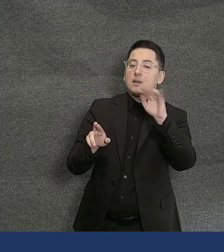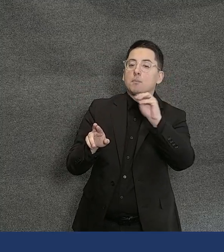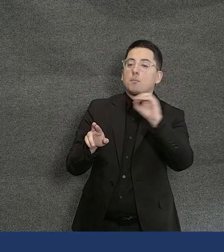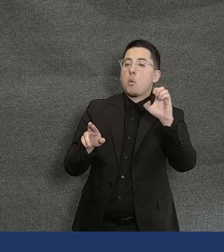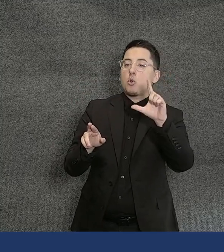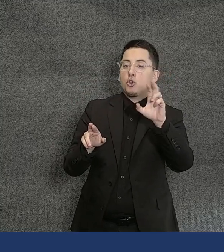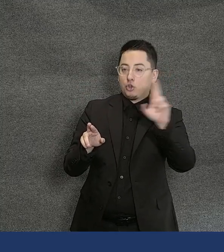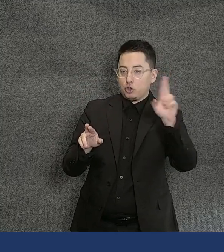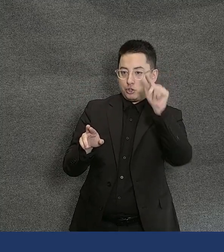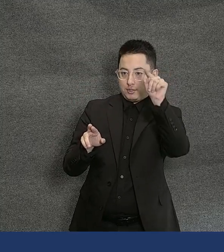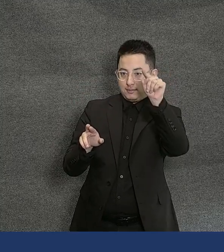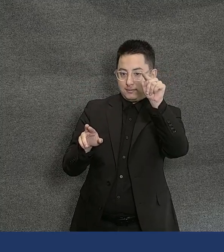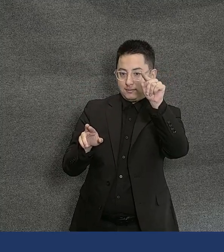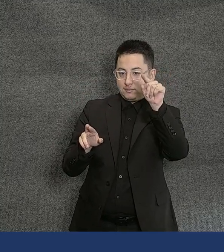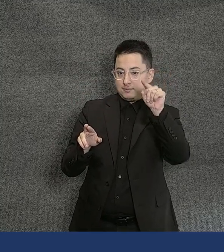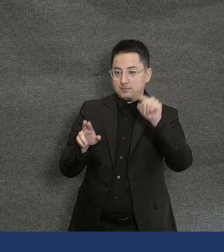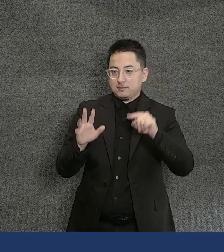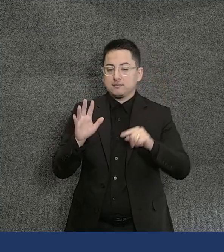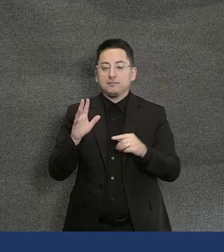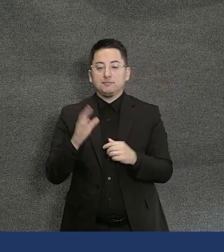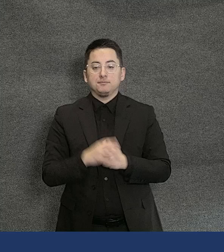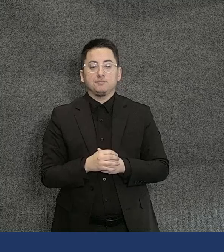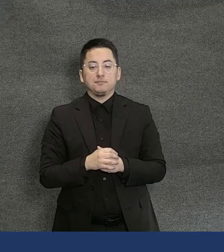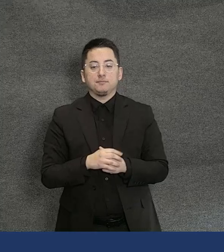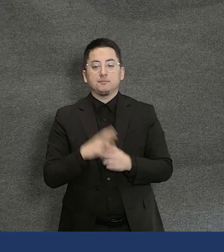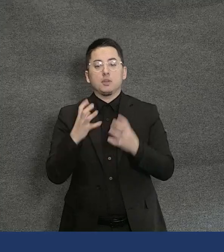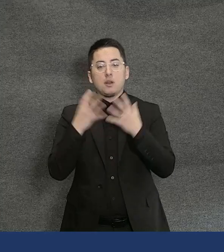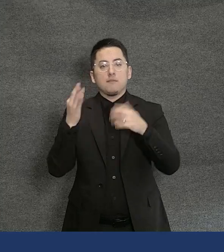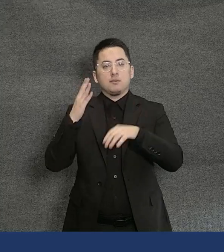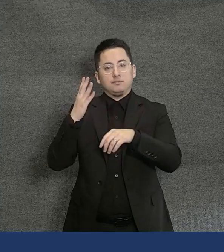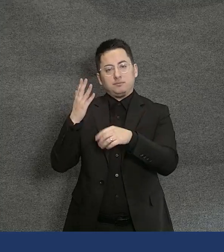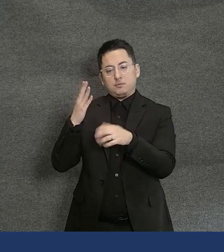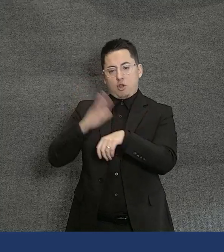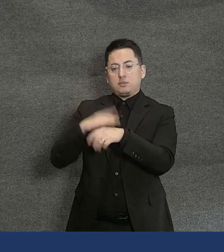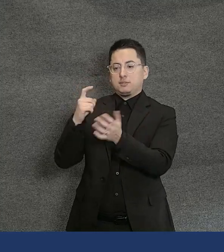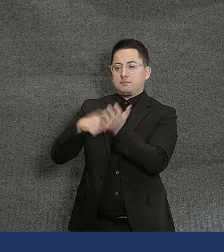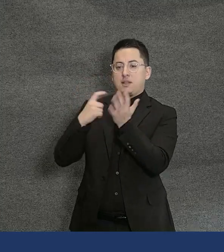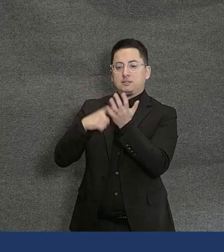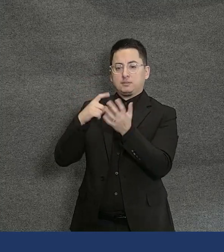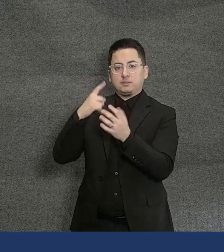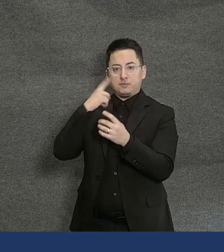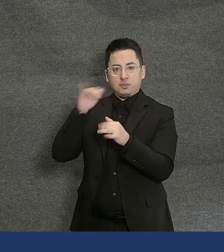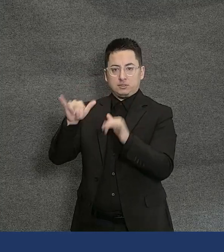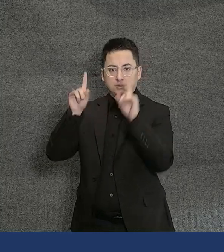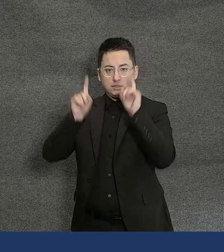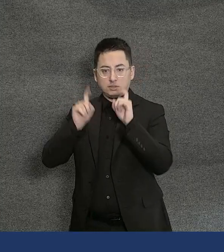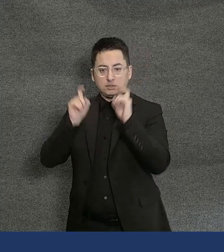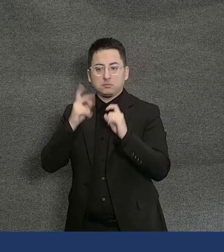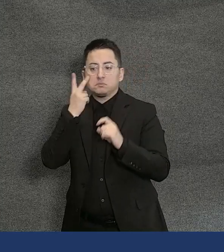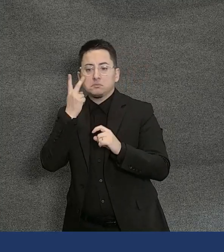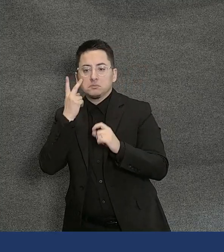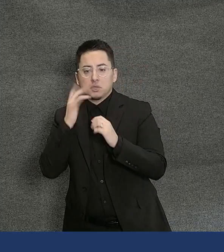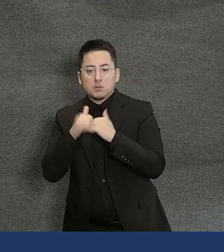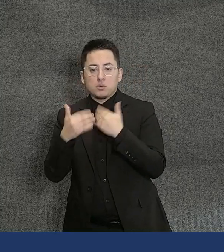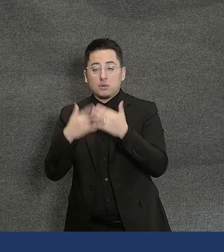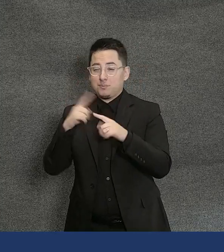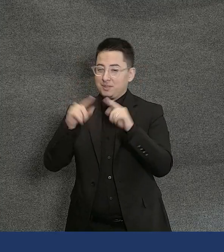some on-demand elements to it, expansion of service hours. And maybe Representative Moller can help remind us